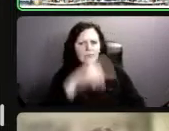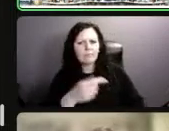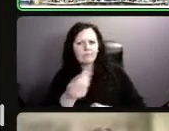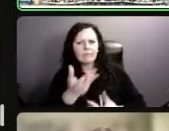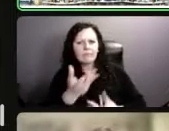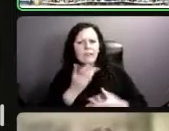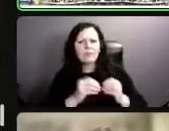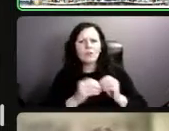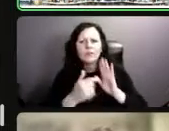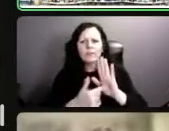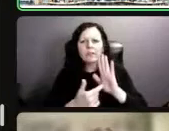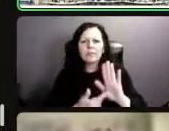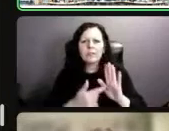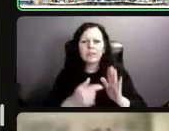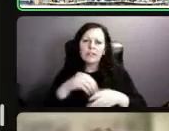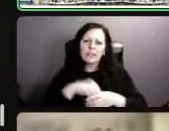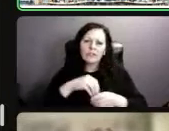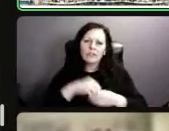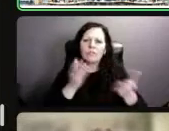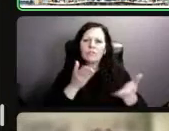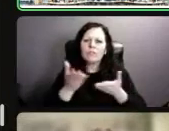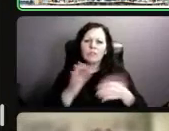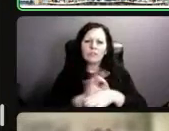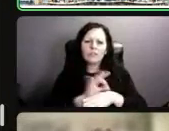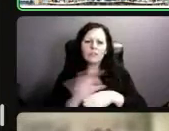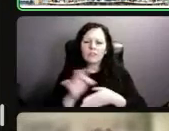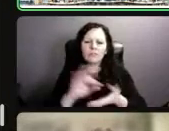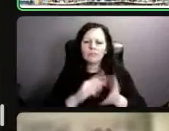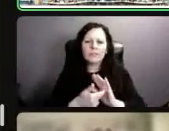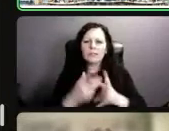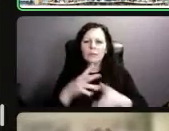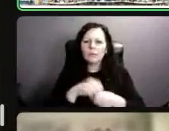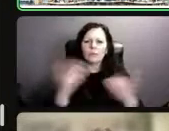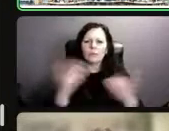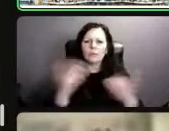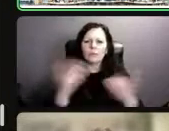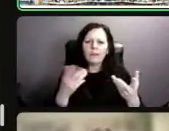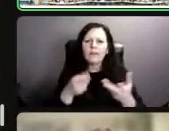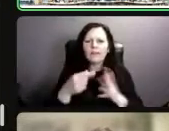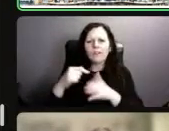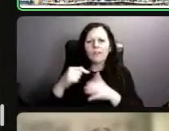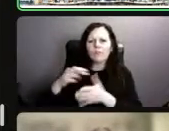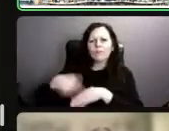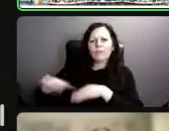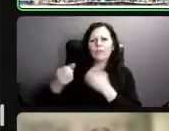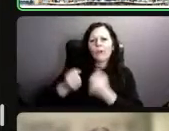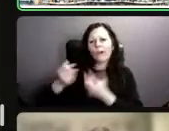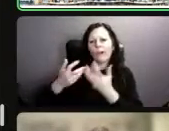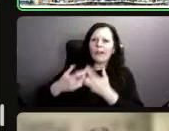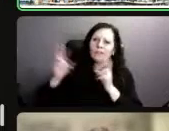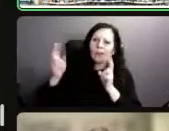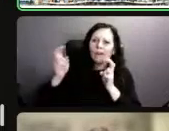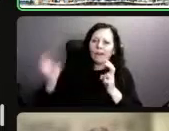THE RECESSION AND YOU GIVE US